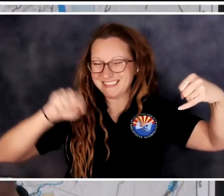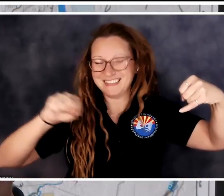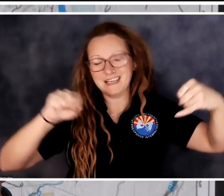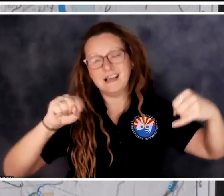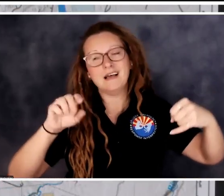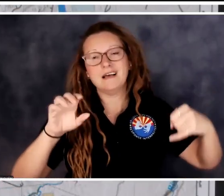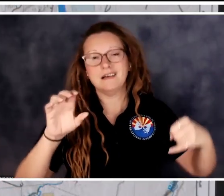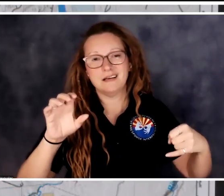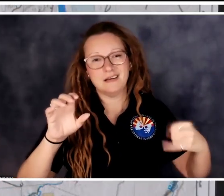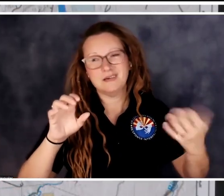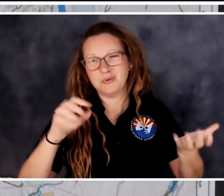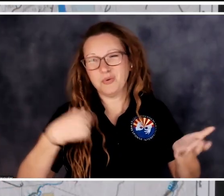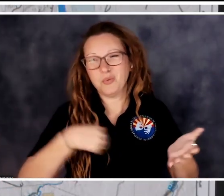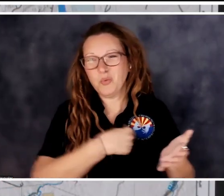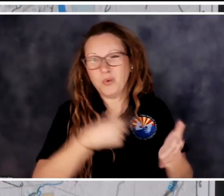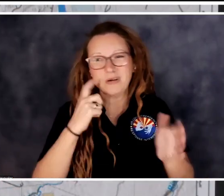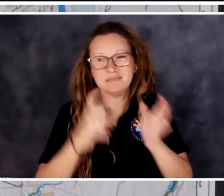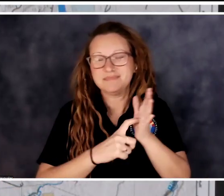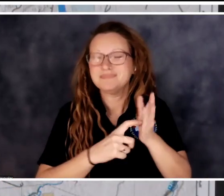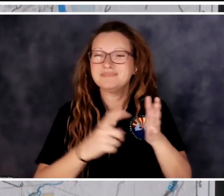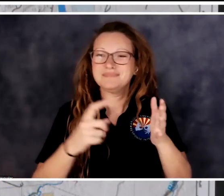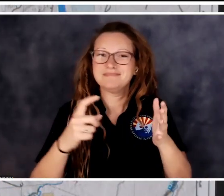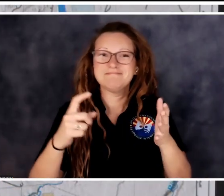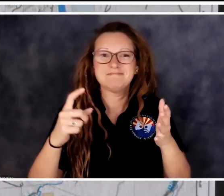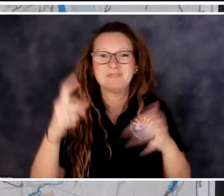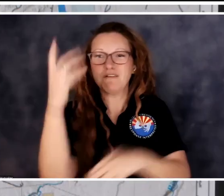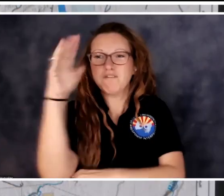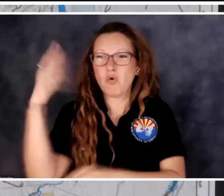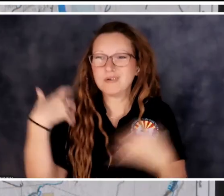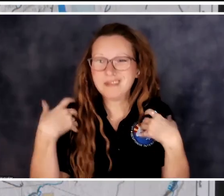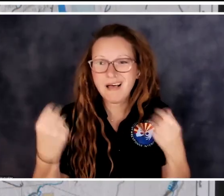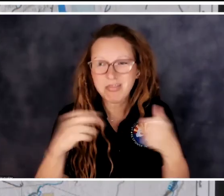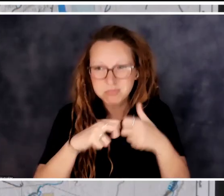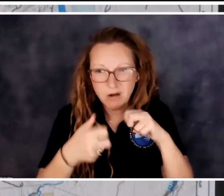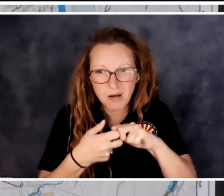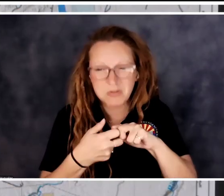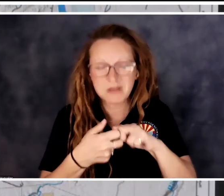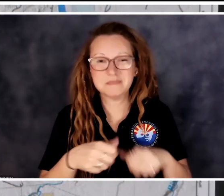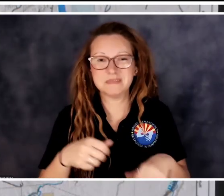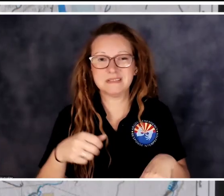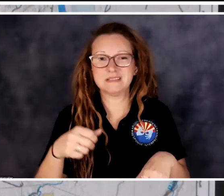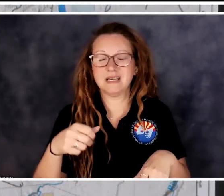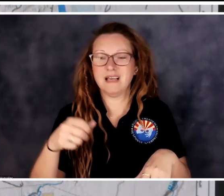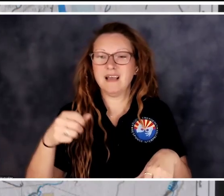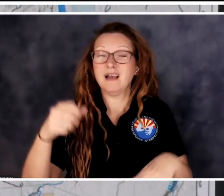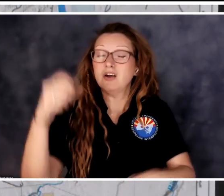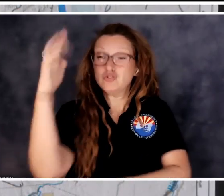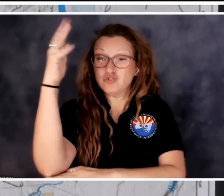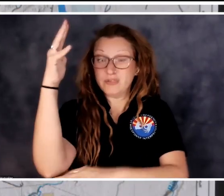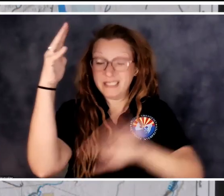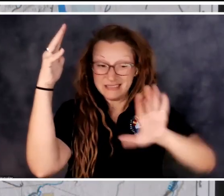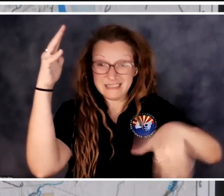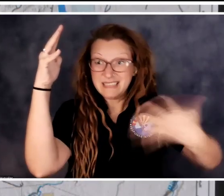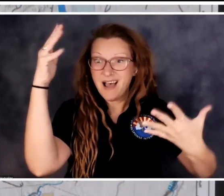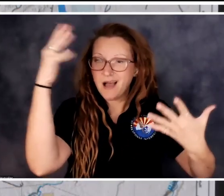But once you get up to the top, we start getting into some of those more forest health issues with a lot of dead standing timber, a lot of dead and down,